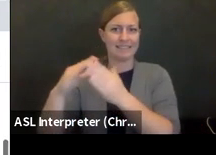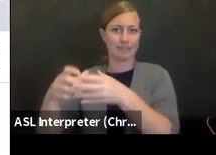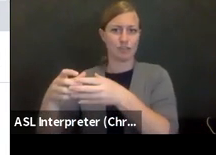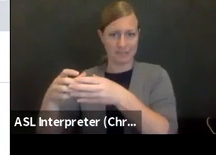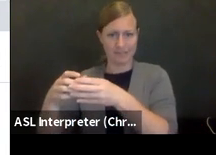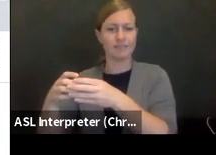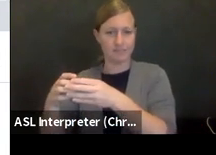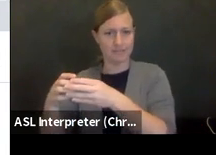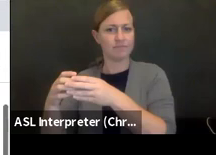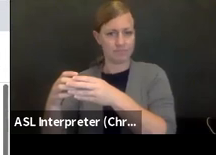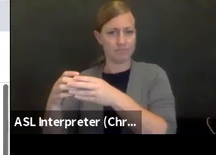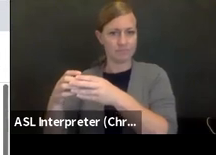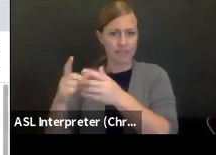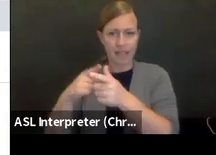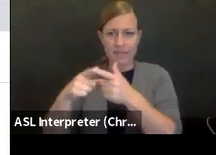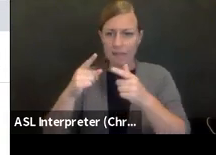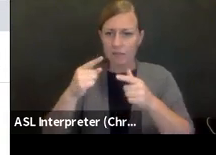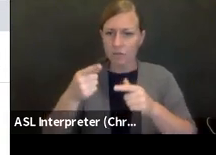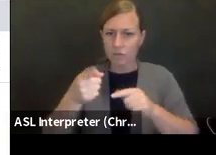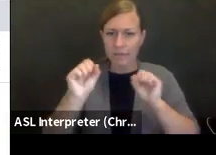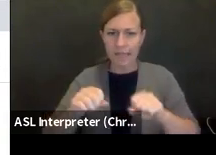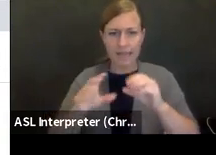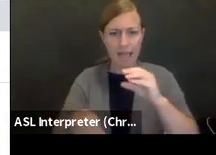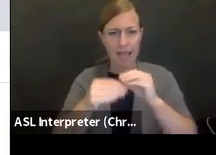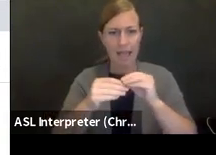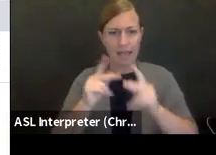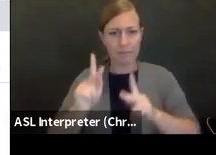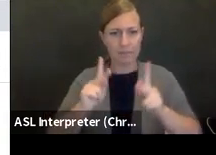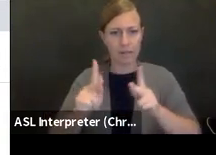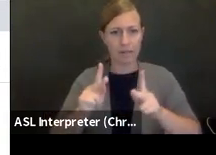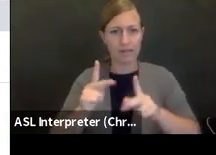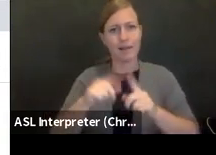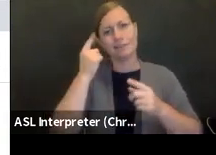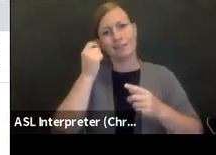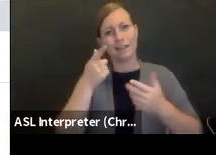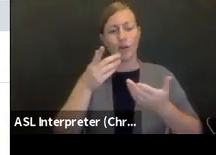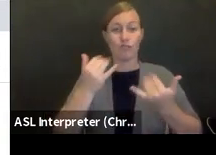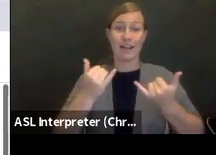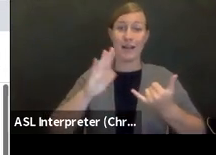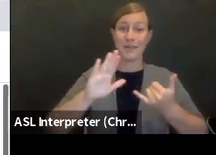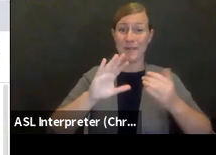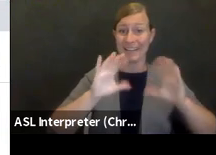ESD 113 - Andrew Hickman: And then you should be able to add people current enrollments. But you need more people in your class because the people you already have our intersection